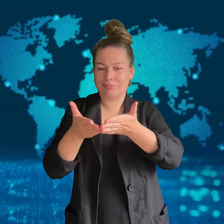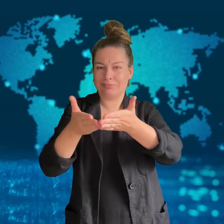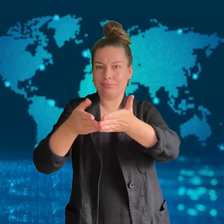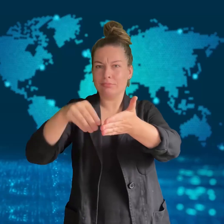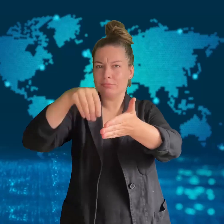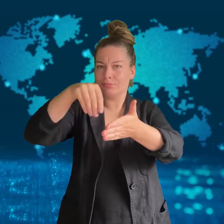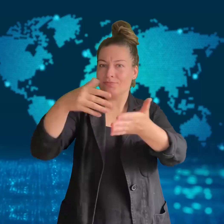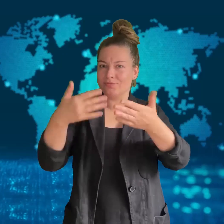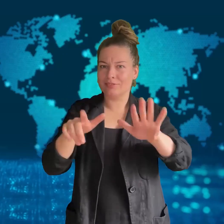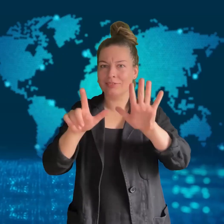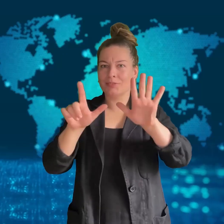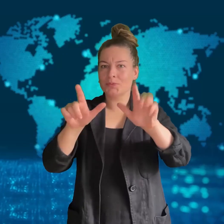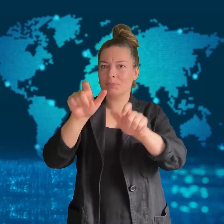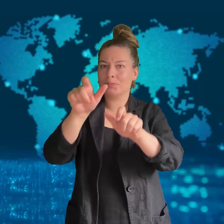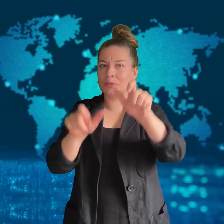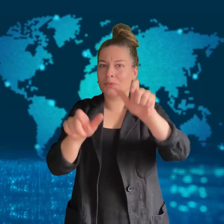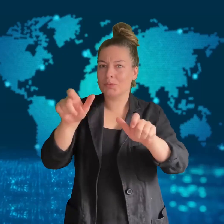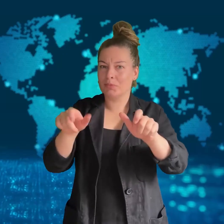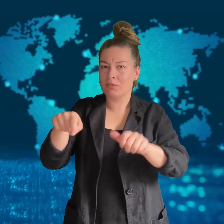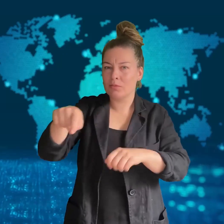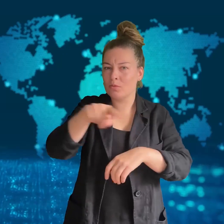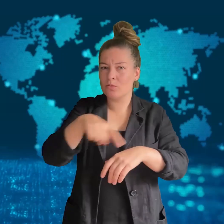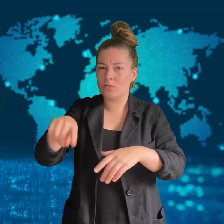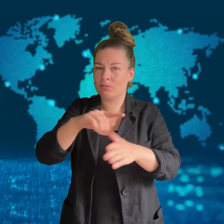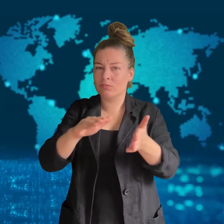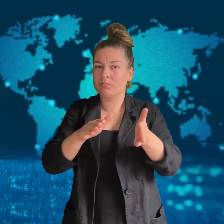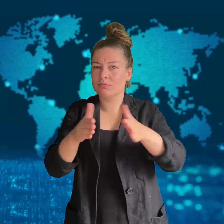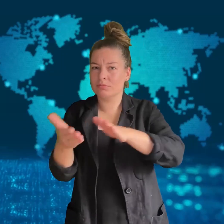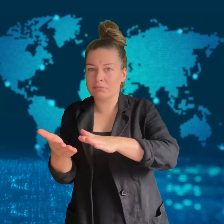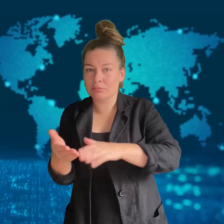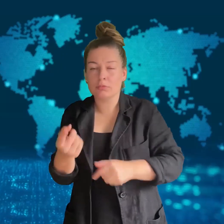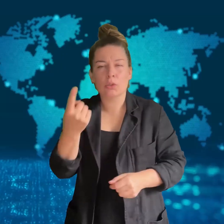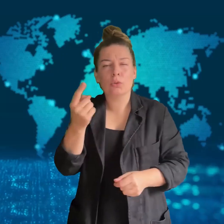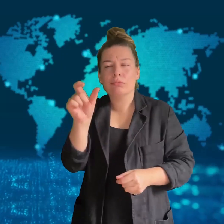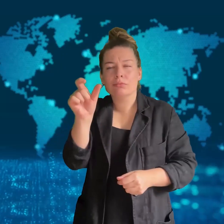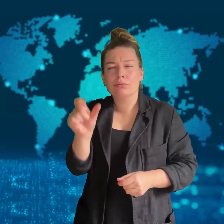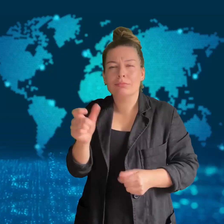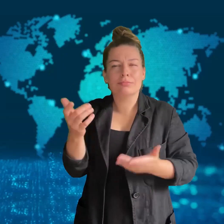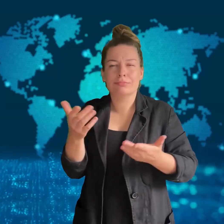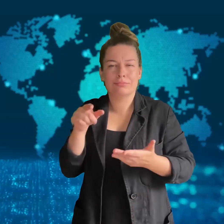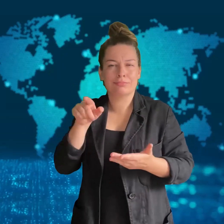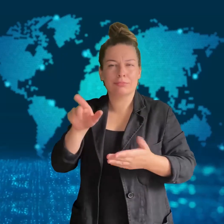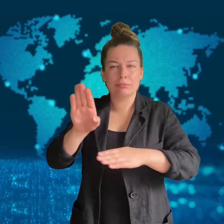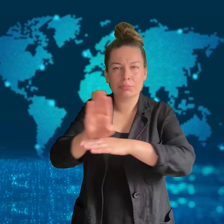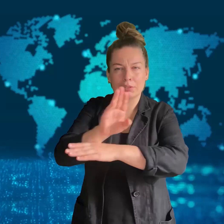come from several sources.